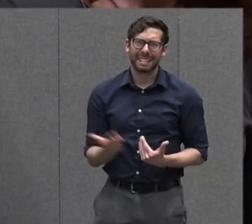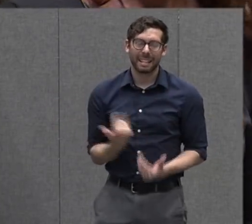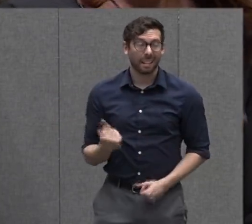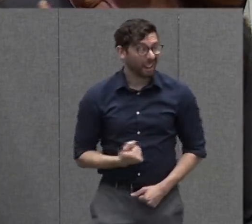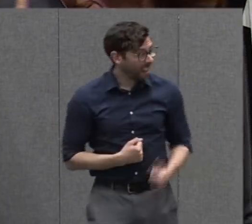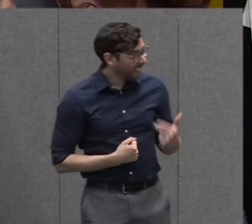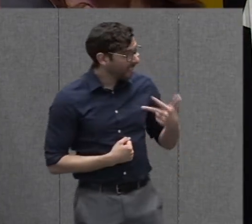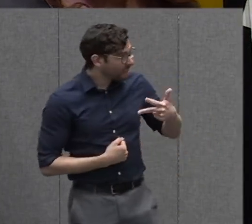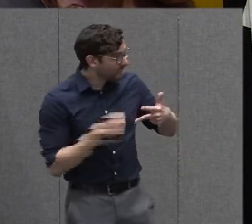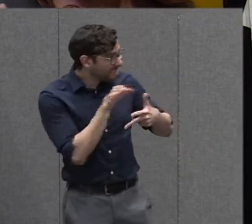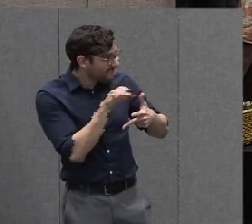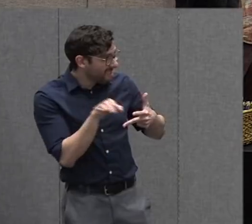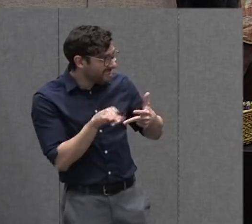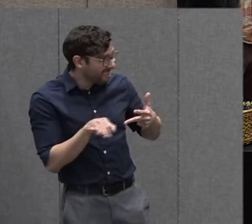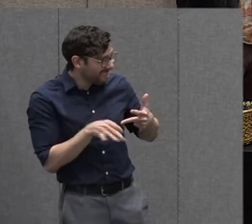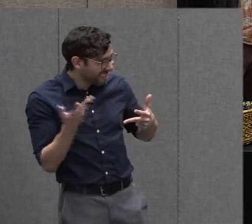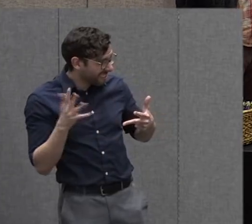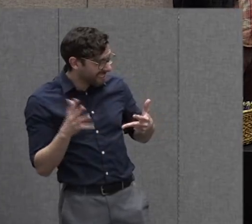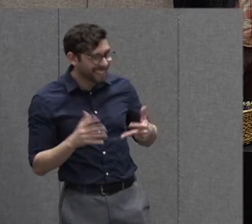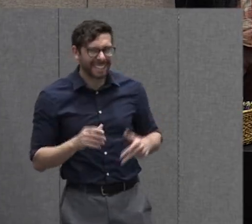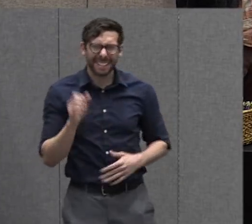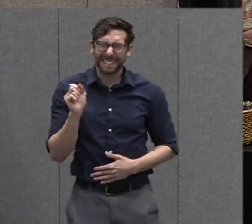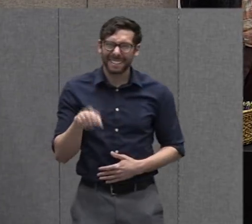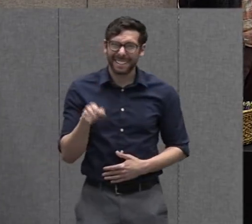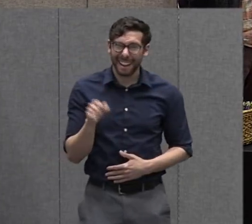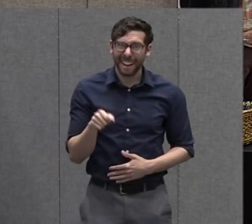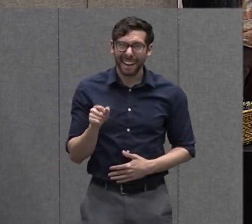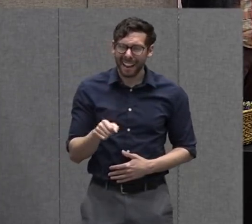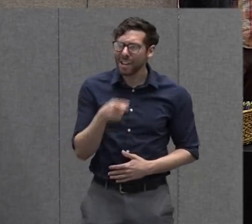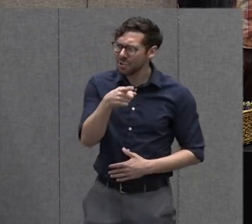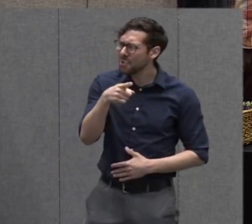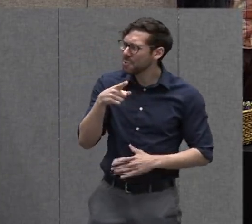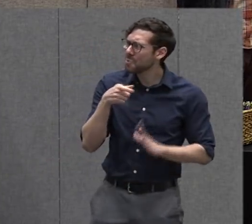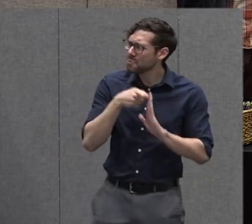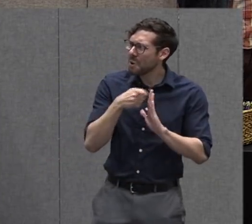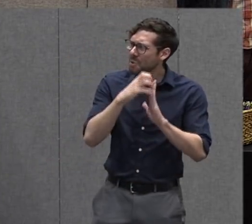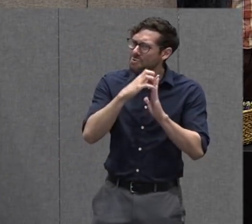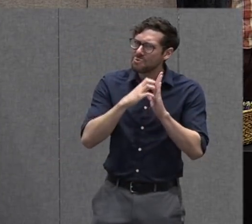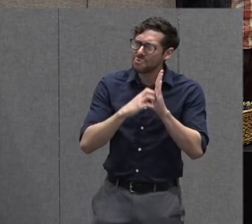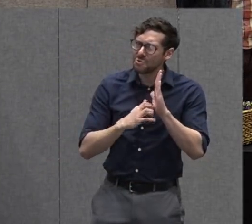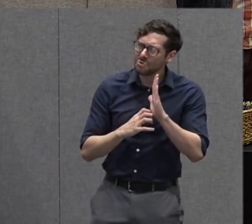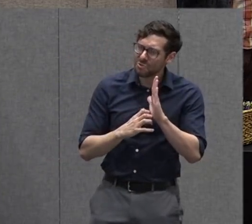[Mr. R] That's like a, that's like an essay poem. [Miss Martindale] That's like a sonnet almost.